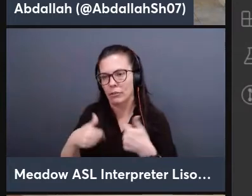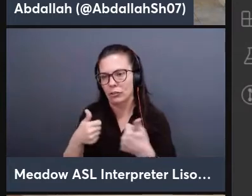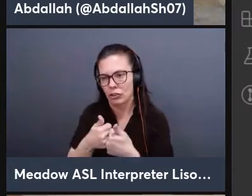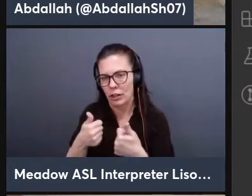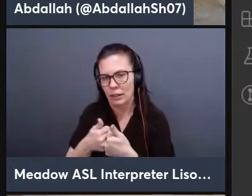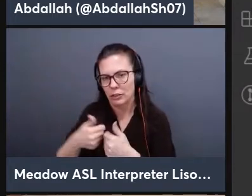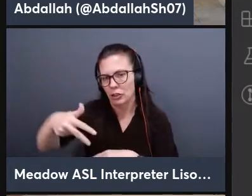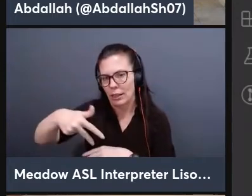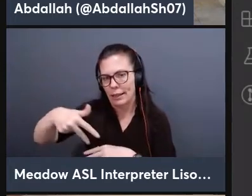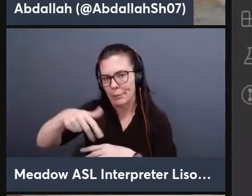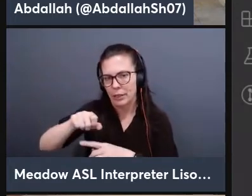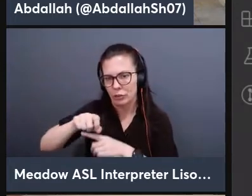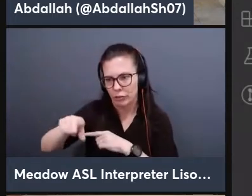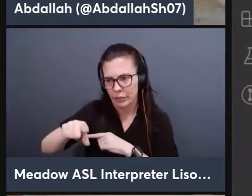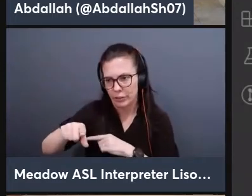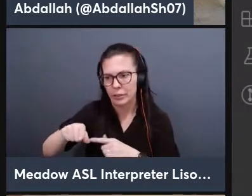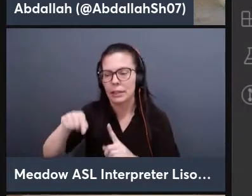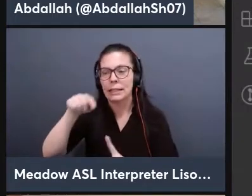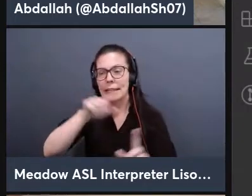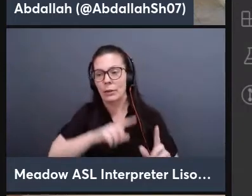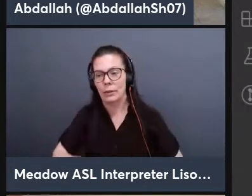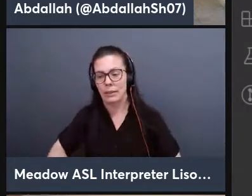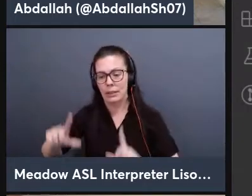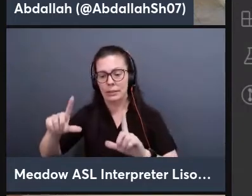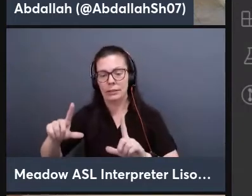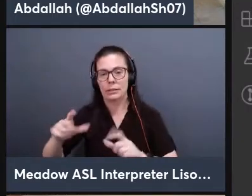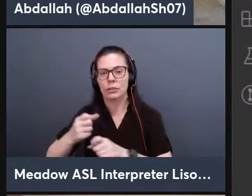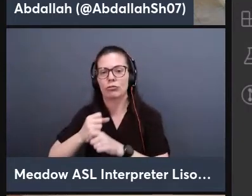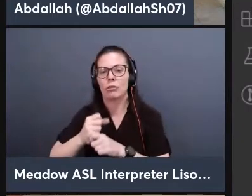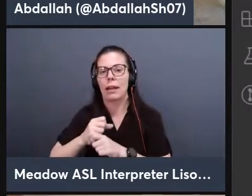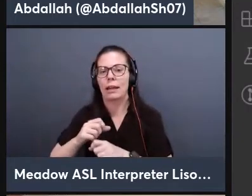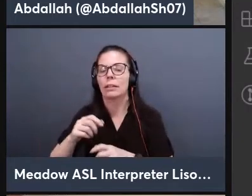And then within this boilerplate create challenge AS,